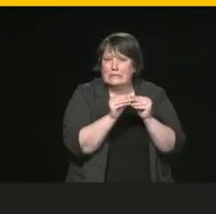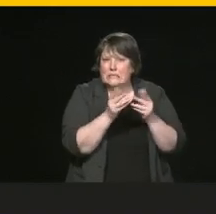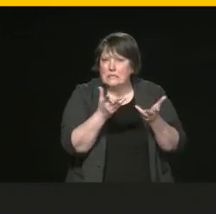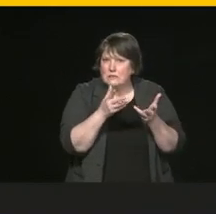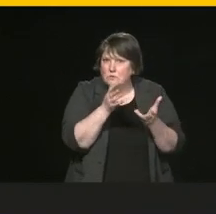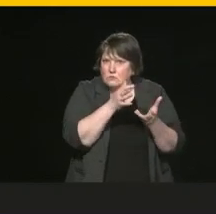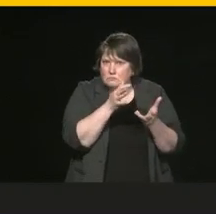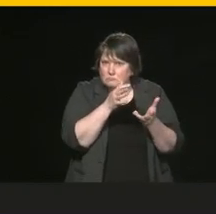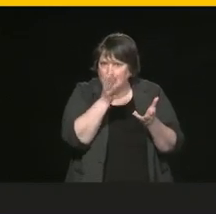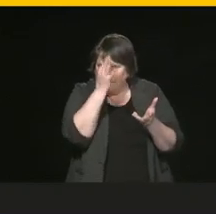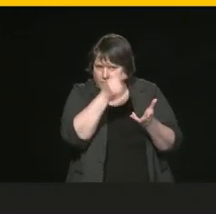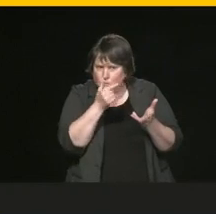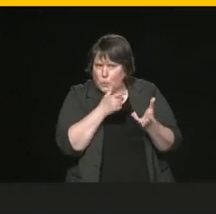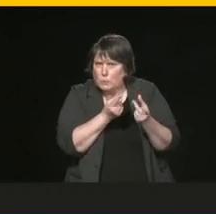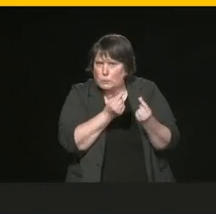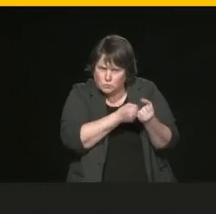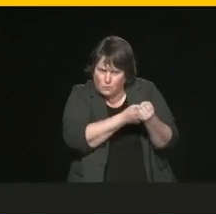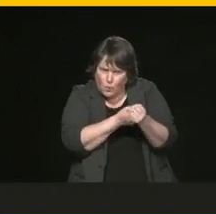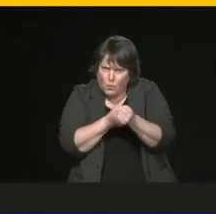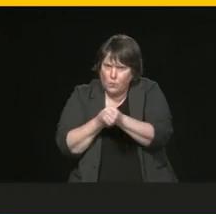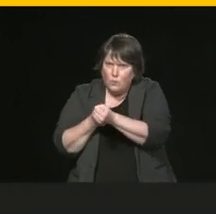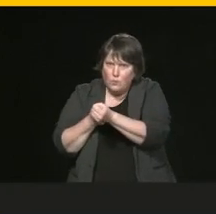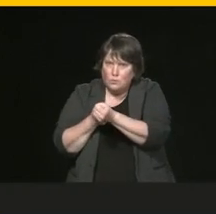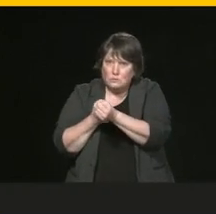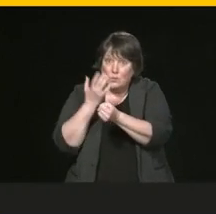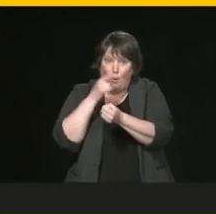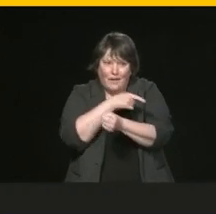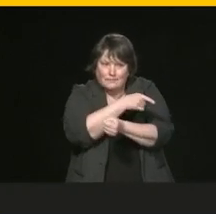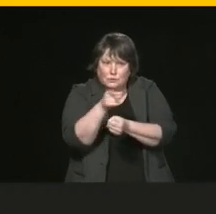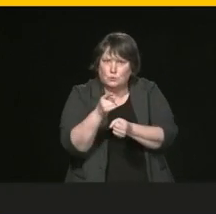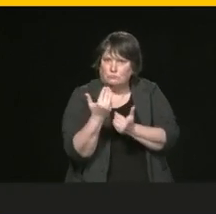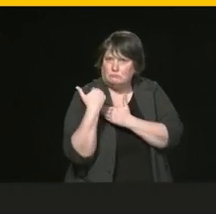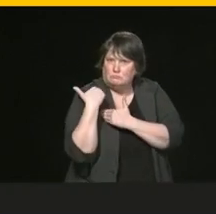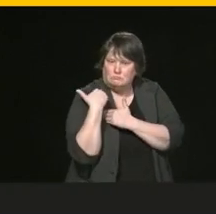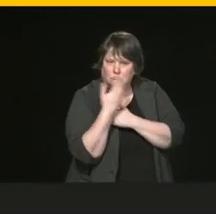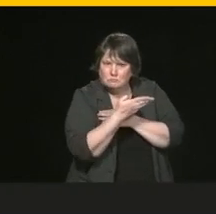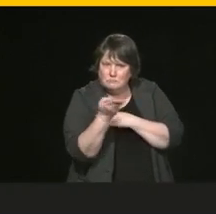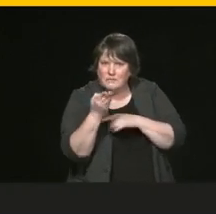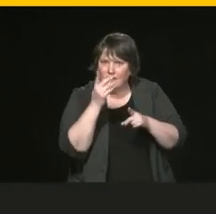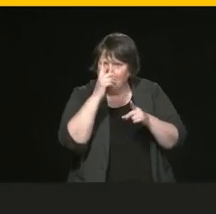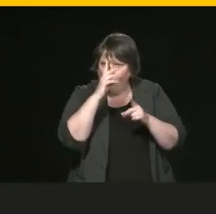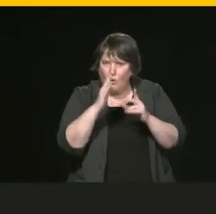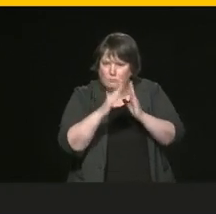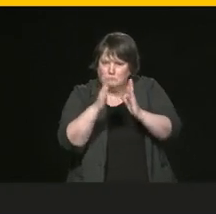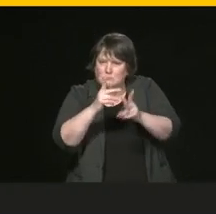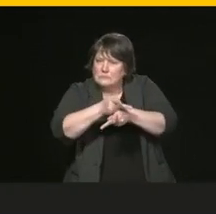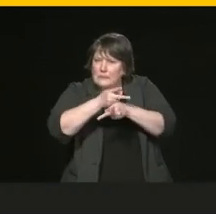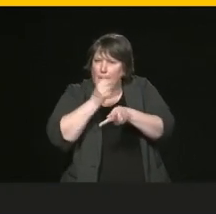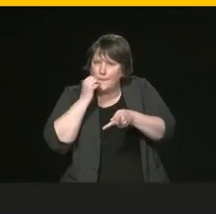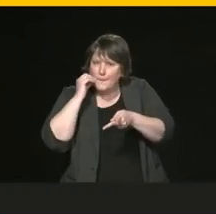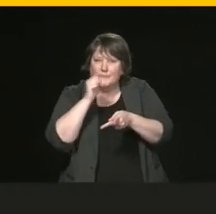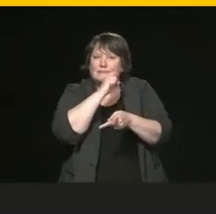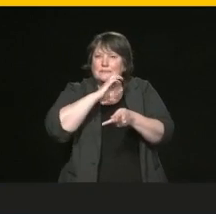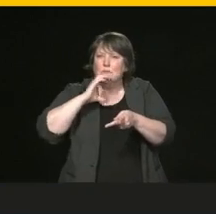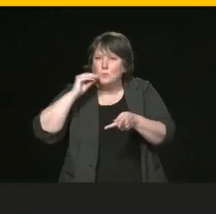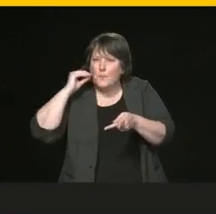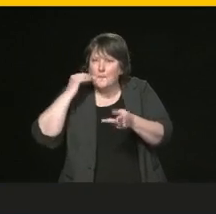NIGHT. HOW THE FEDERAL GOVERNMENT CAN SUPPORT THE PREMIERS AND THEIR RESPONSIBILITY AND THEIR